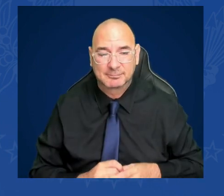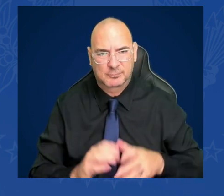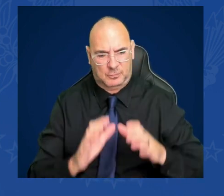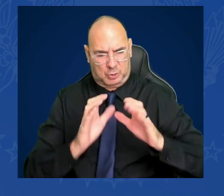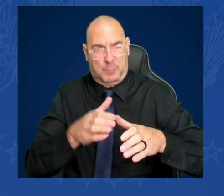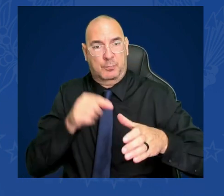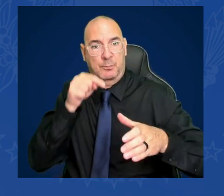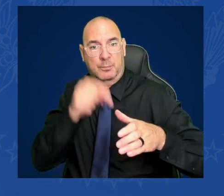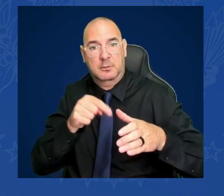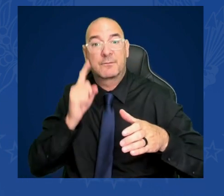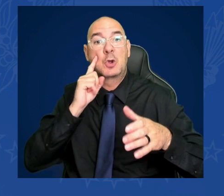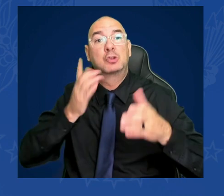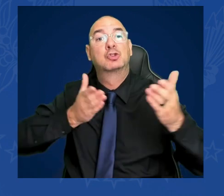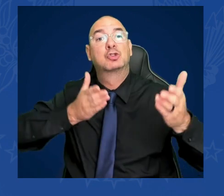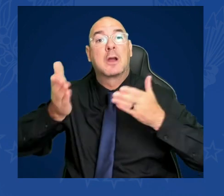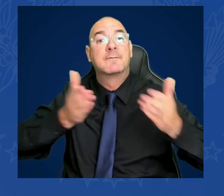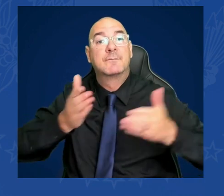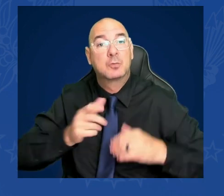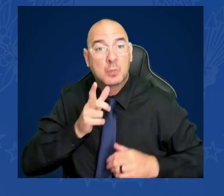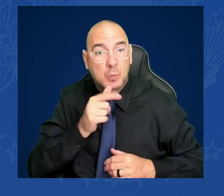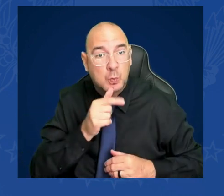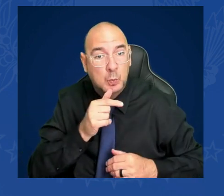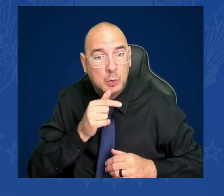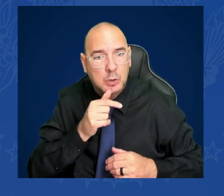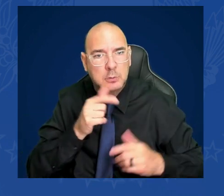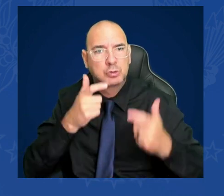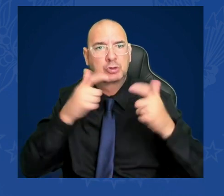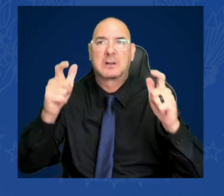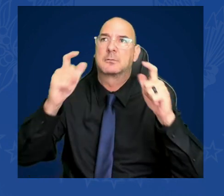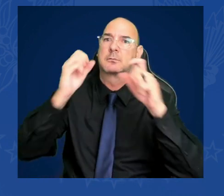a group bound by shared values